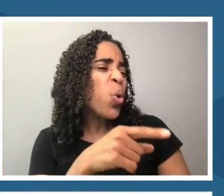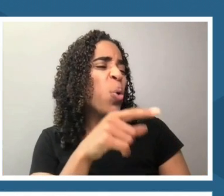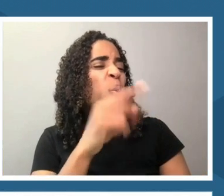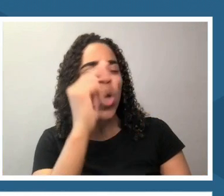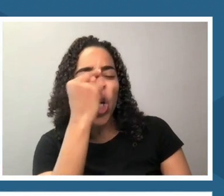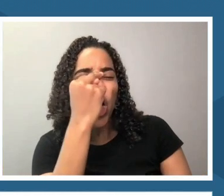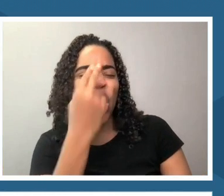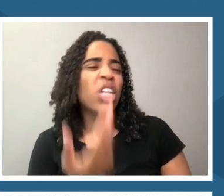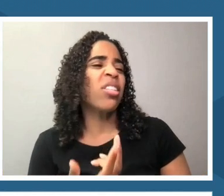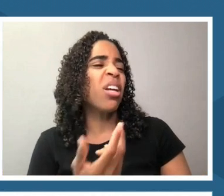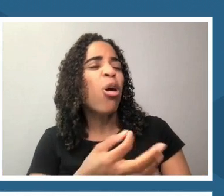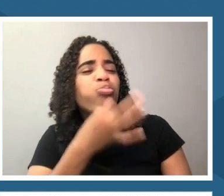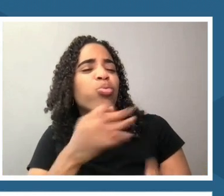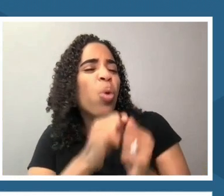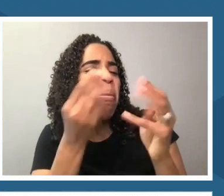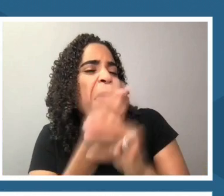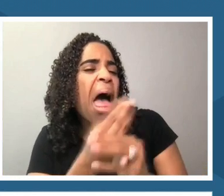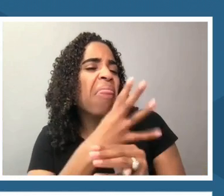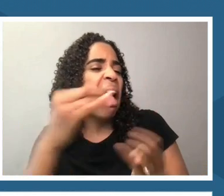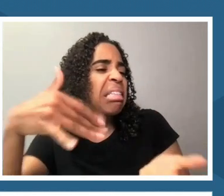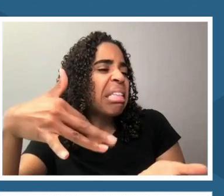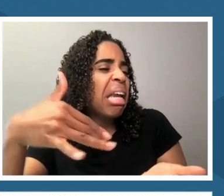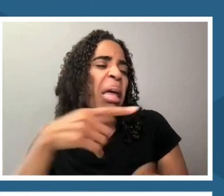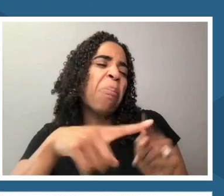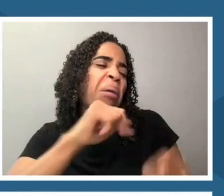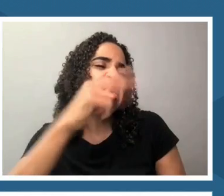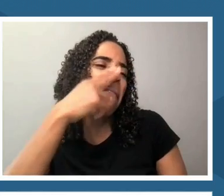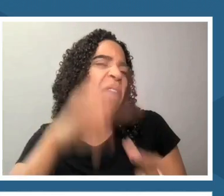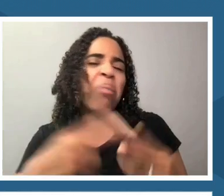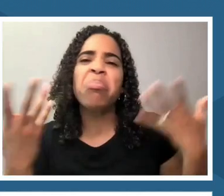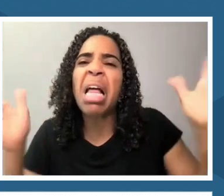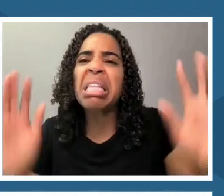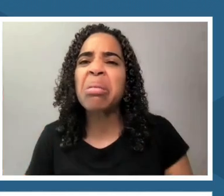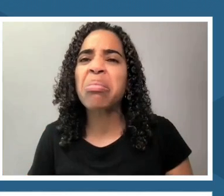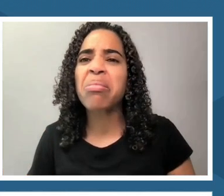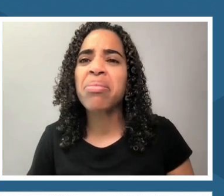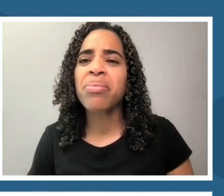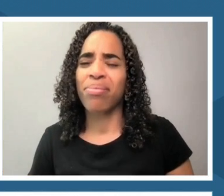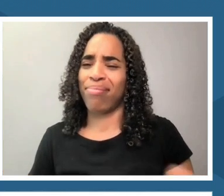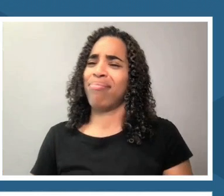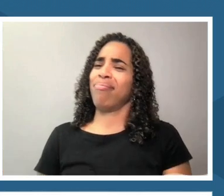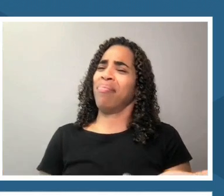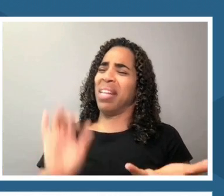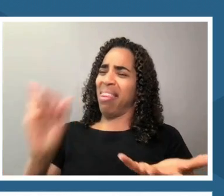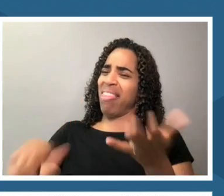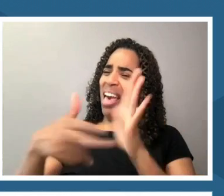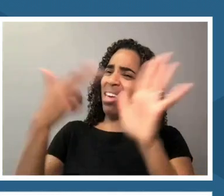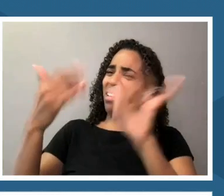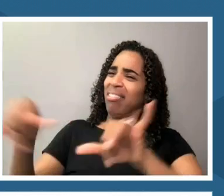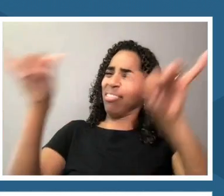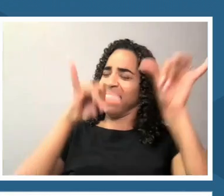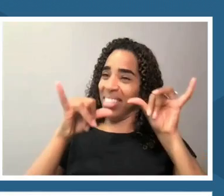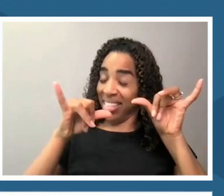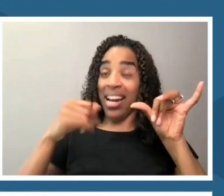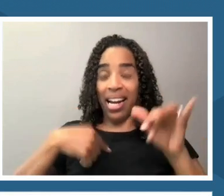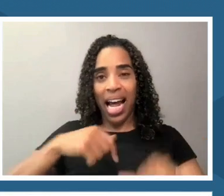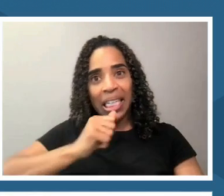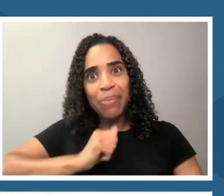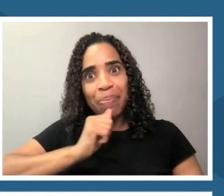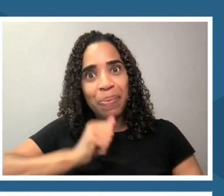math and studying but perhaps not much else um and like i mentioned it's the stereotype that i had to personally deal